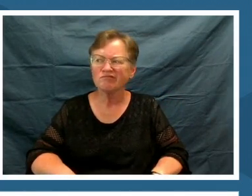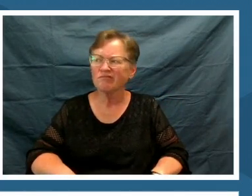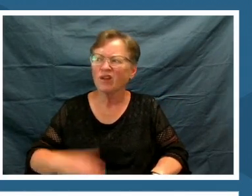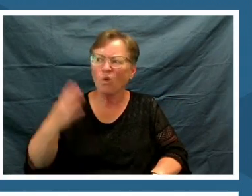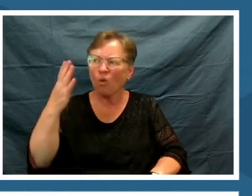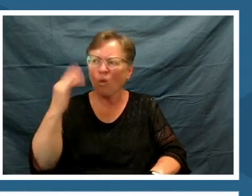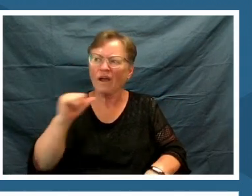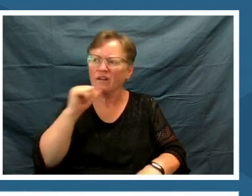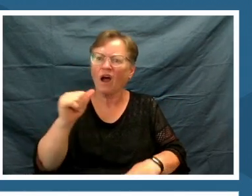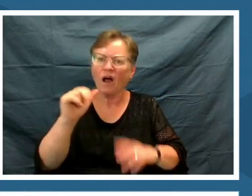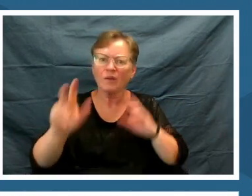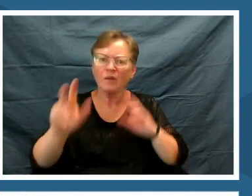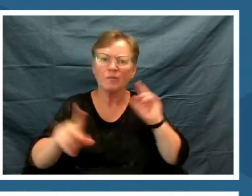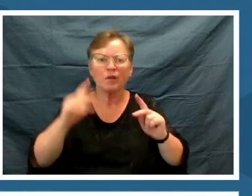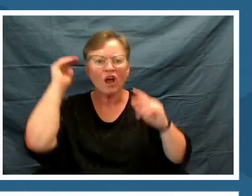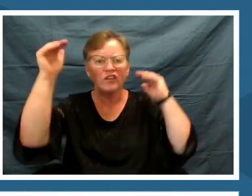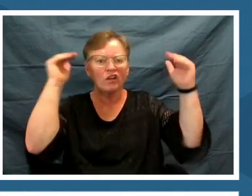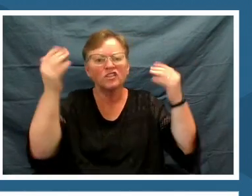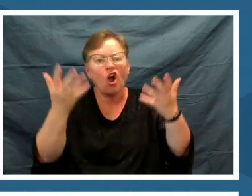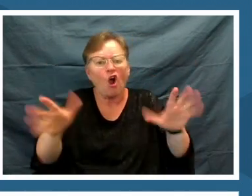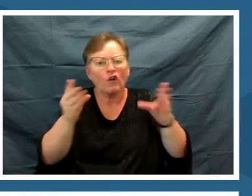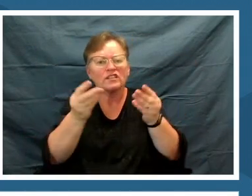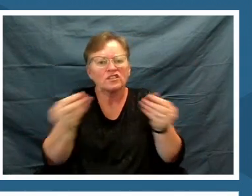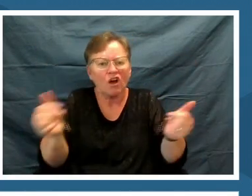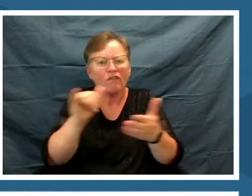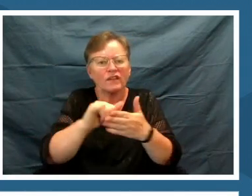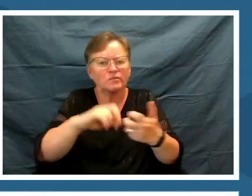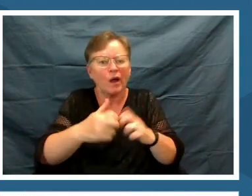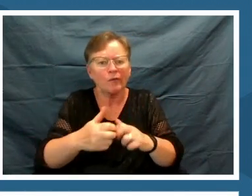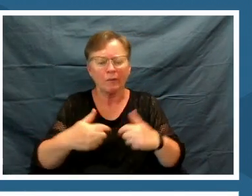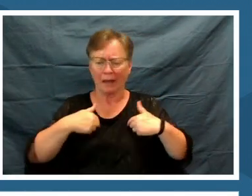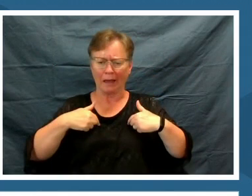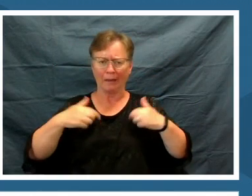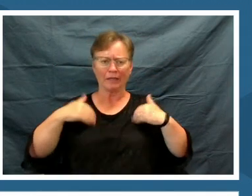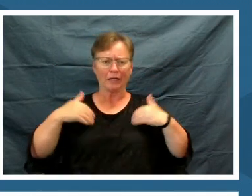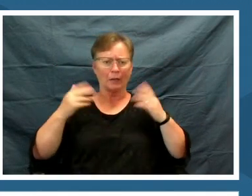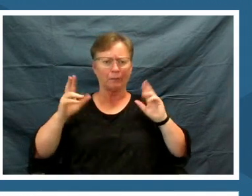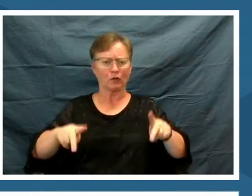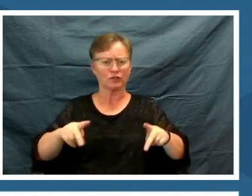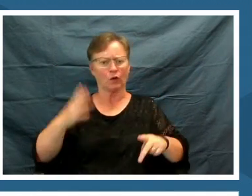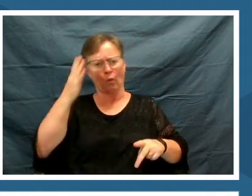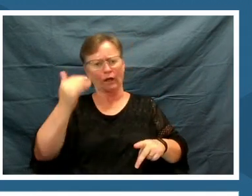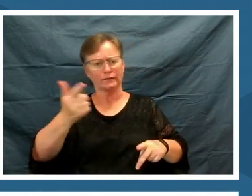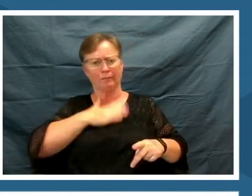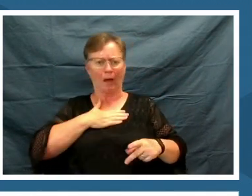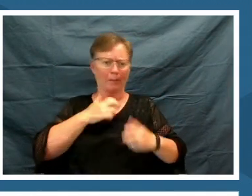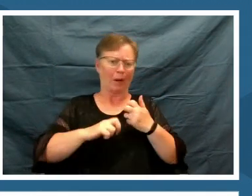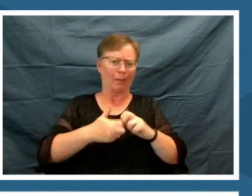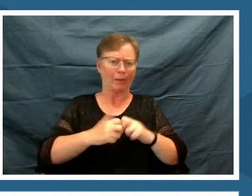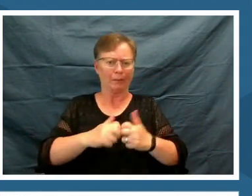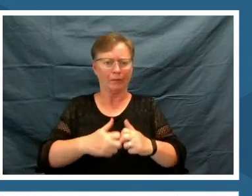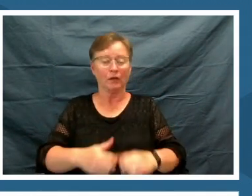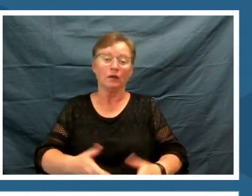this a problem that i still need to solve as a young person i think that's a really fair question